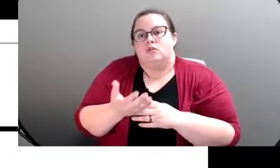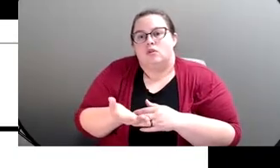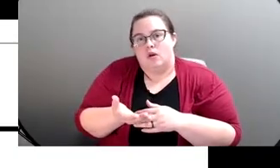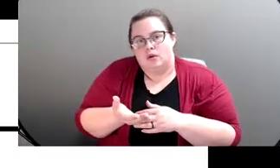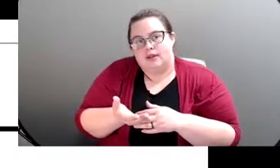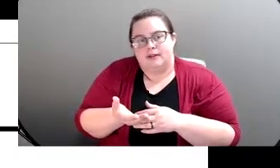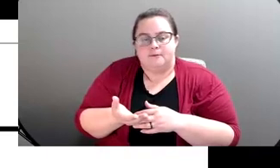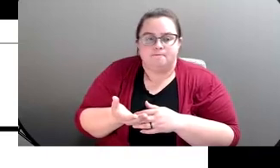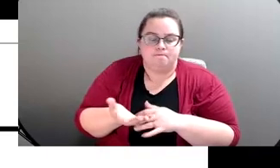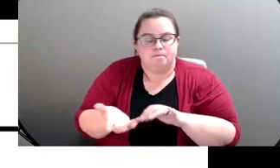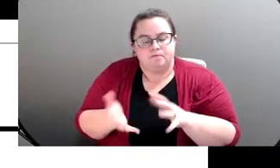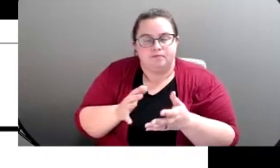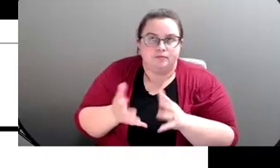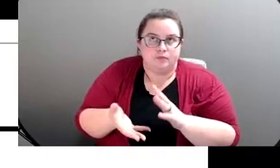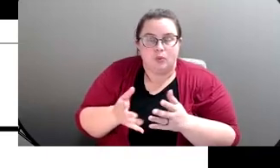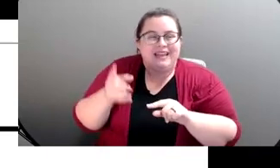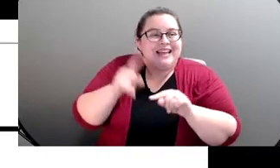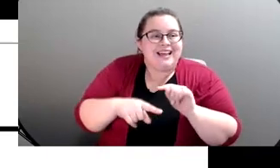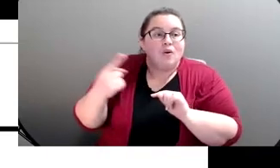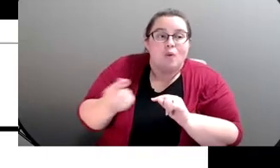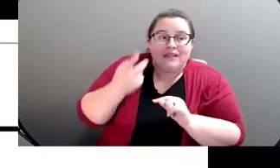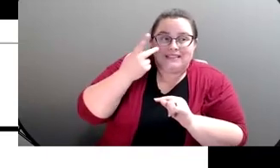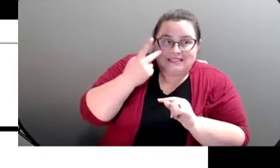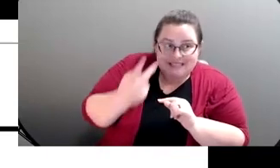can’t always see that, they're not going to be able